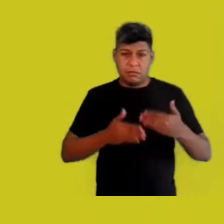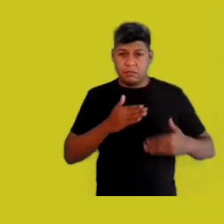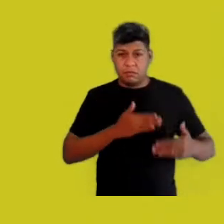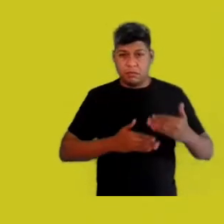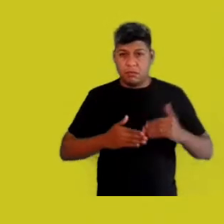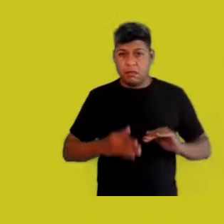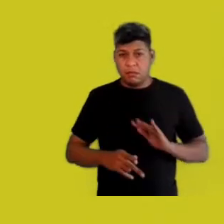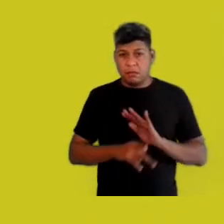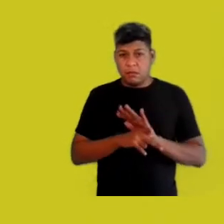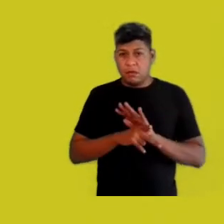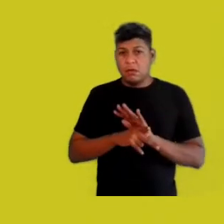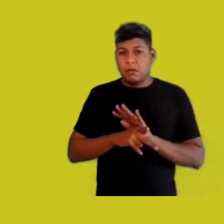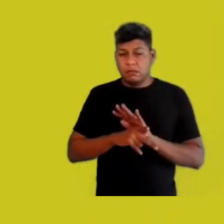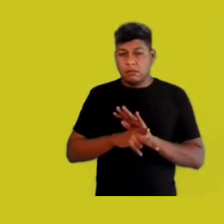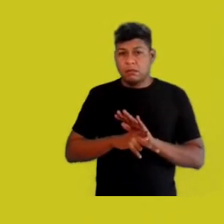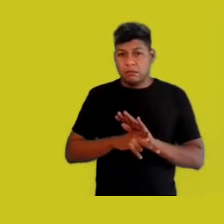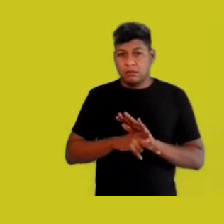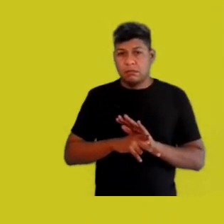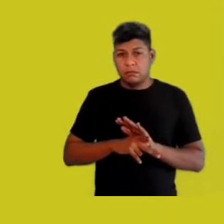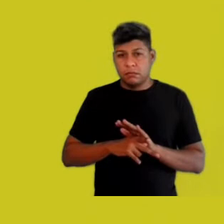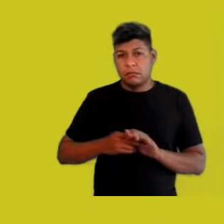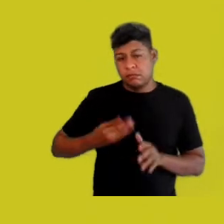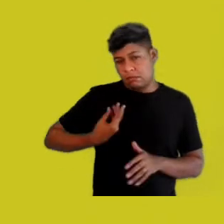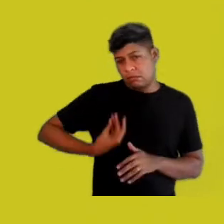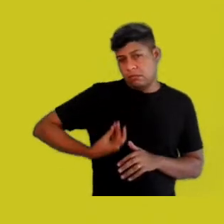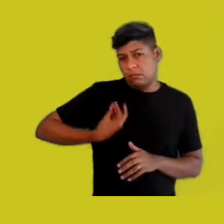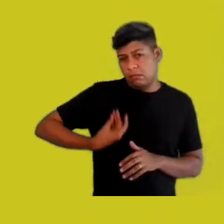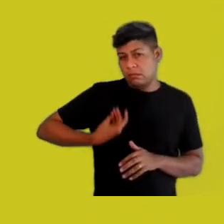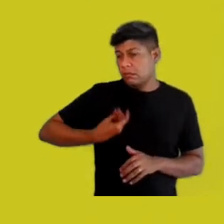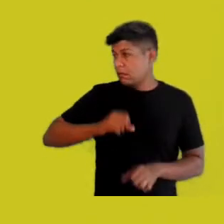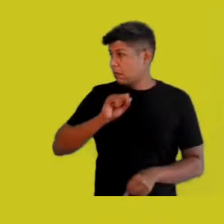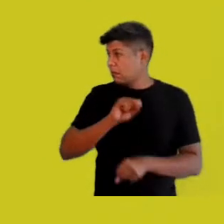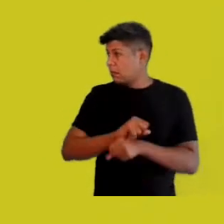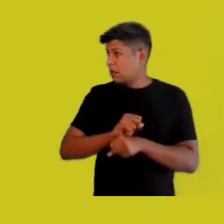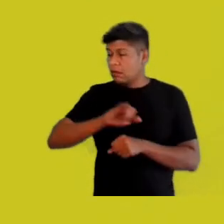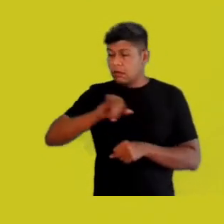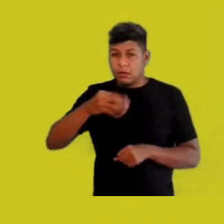that were exactly what paralyzed the possibility of creating ties.